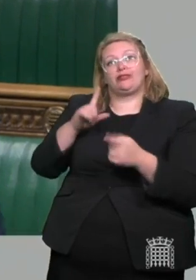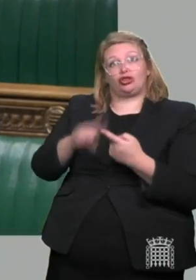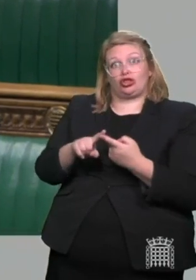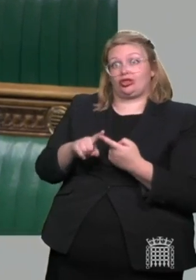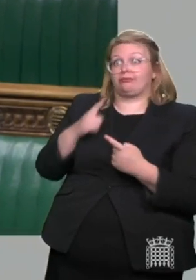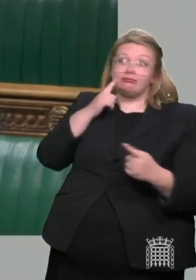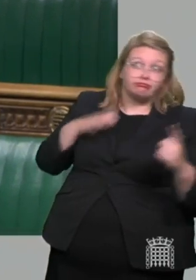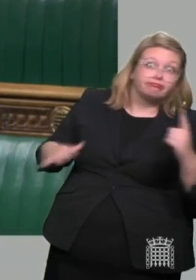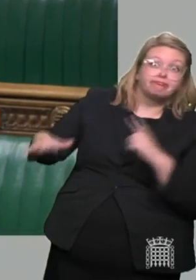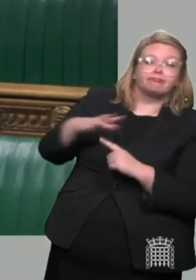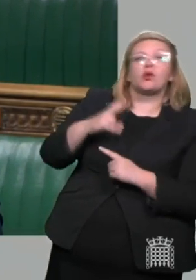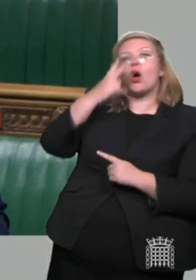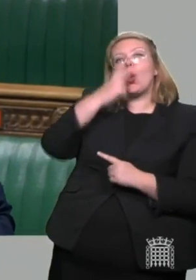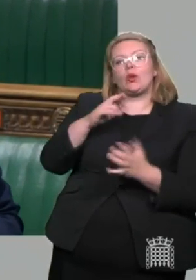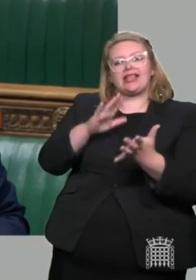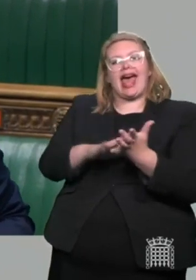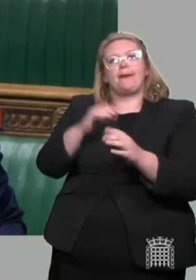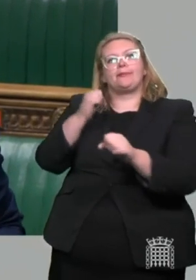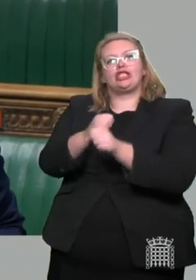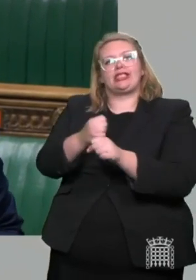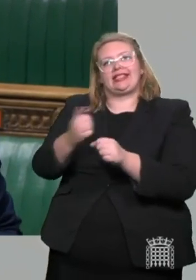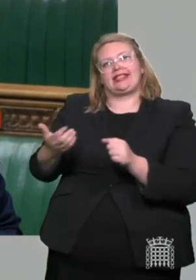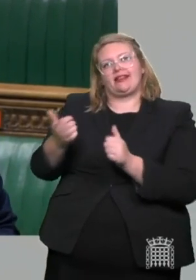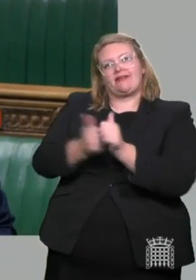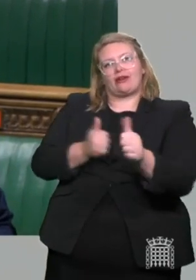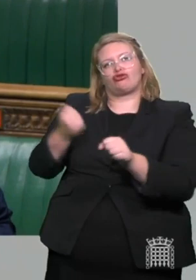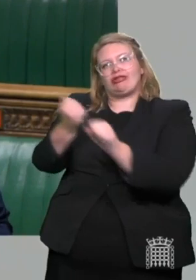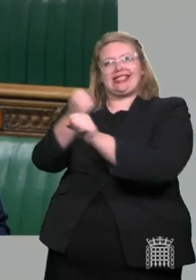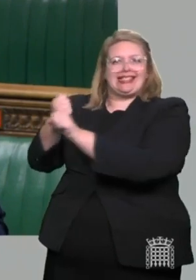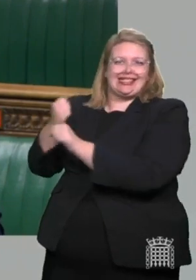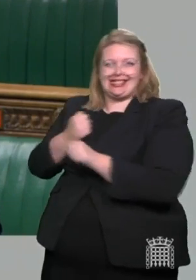the old MG Rover West Works site to provide one of the biggest levelling-up projects locally,